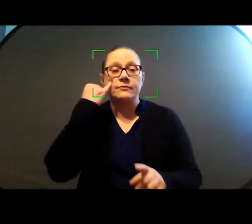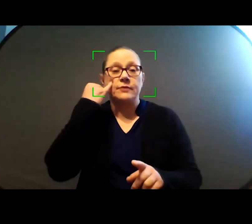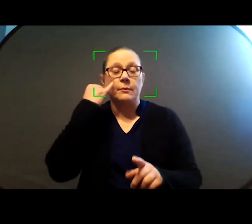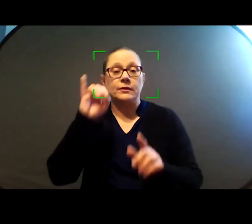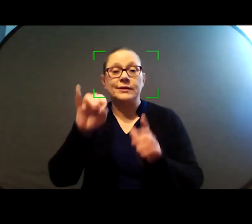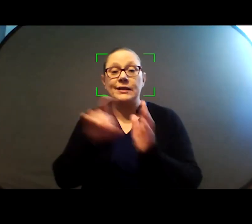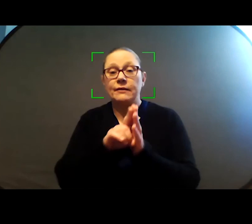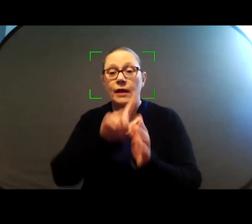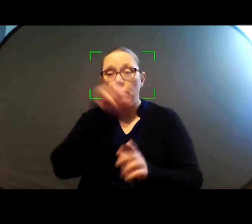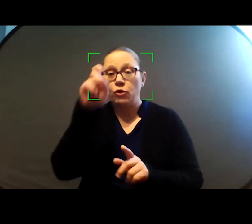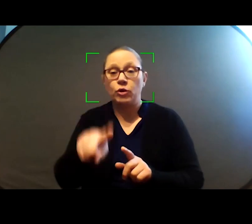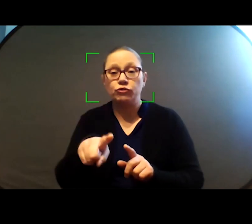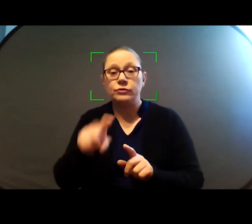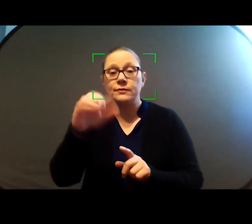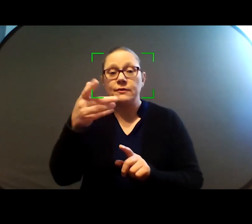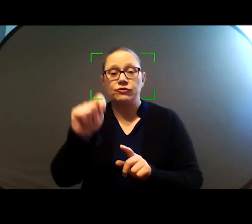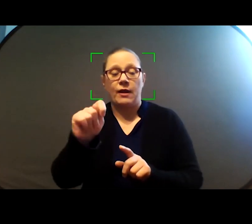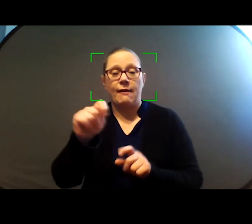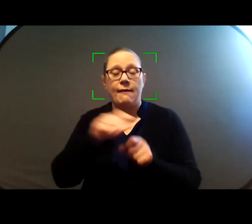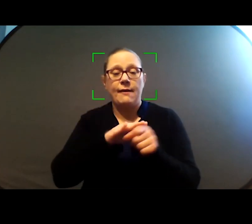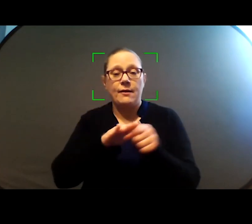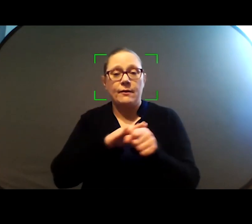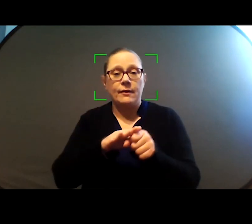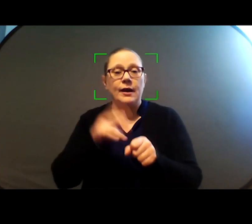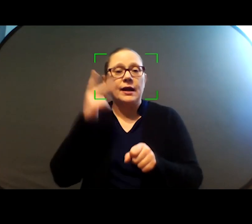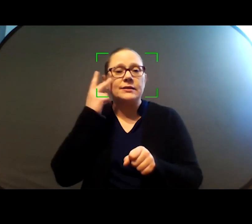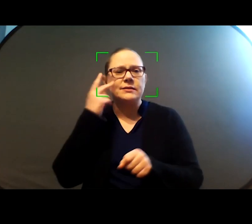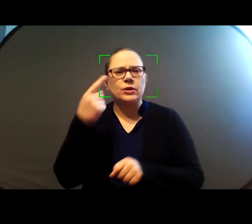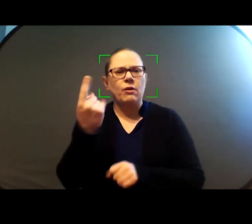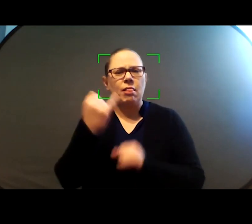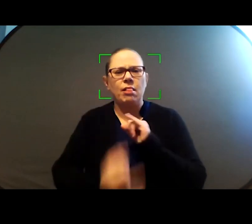the questions in the chat area. I do see one here the last one from Kurt,